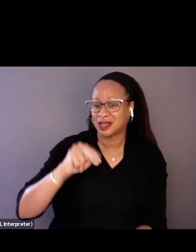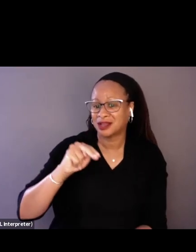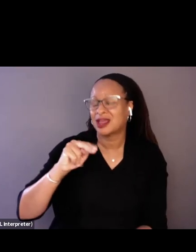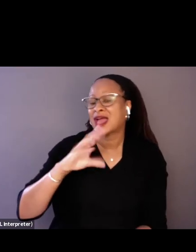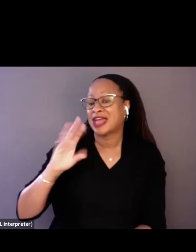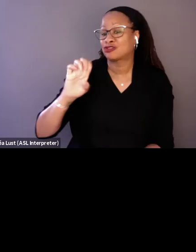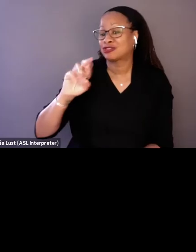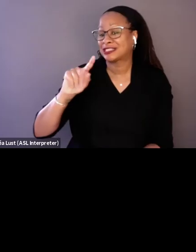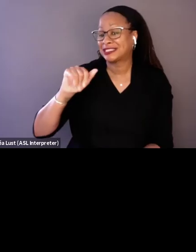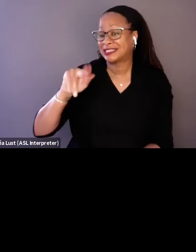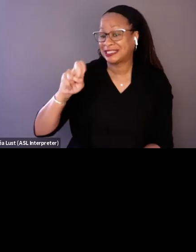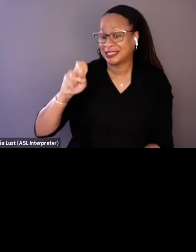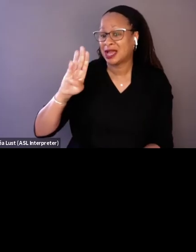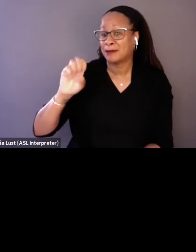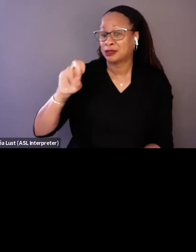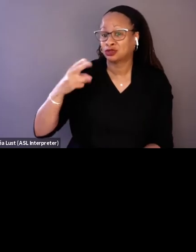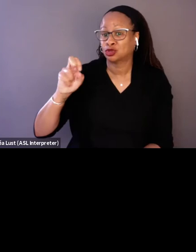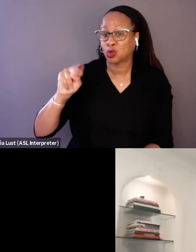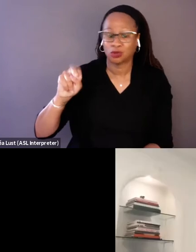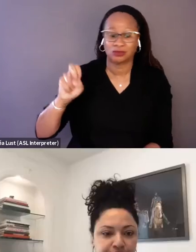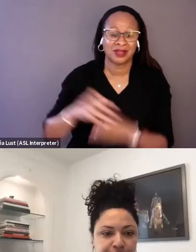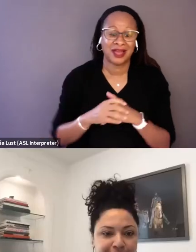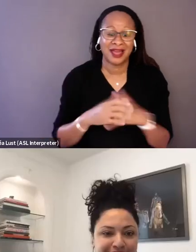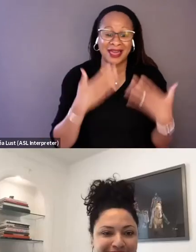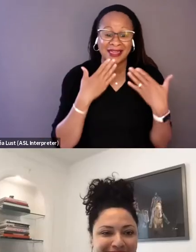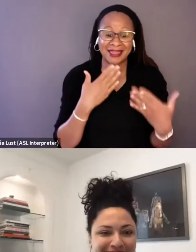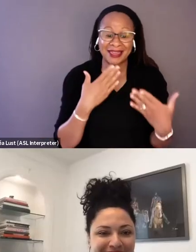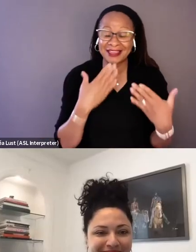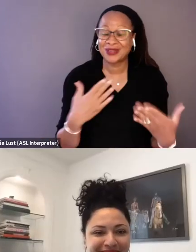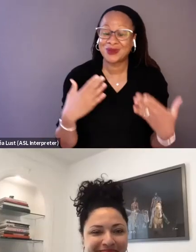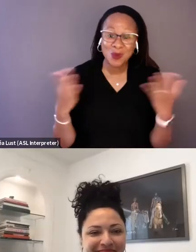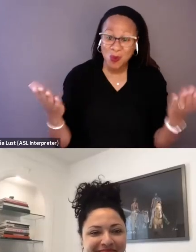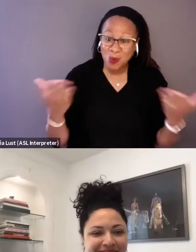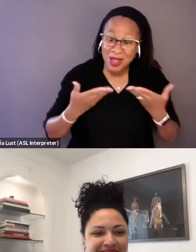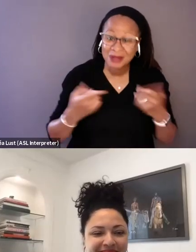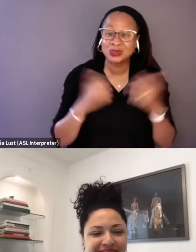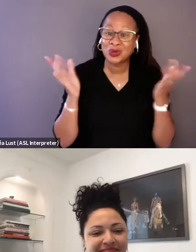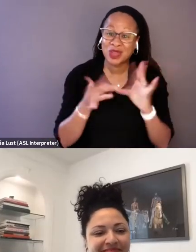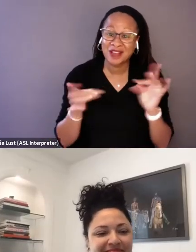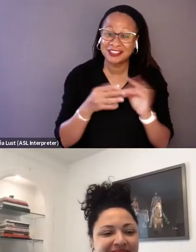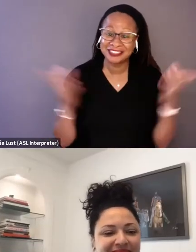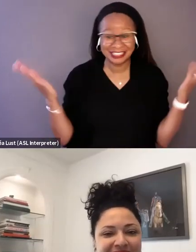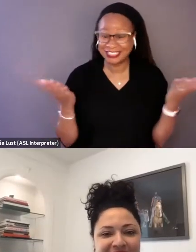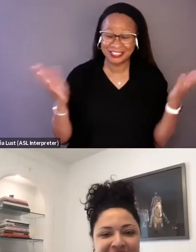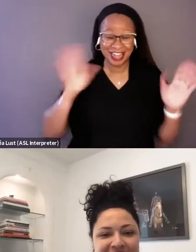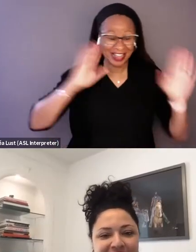welcome you two to this conversation. There we go.